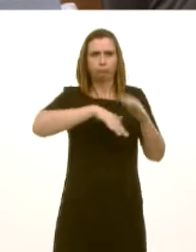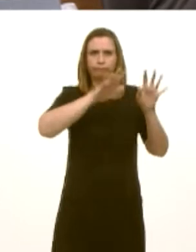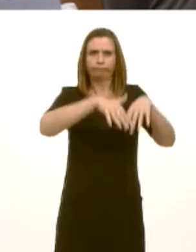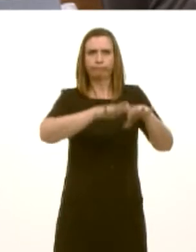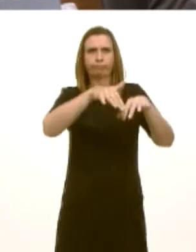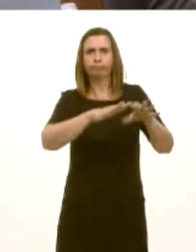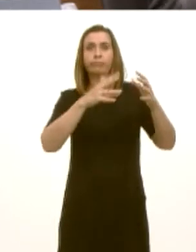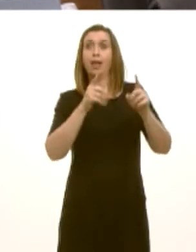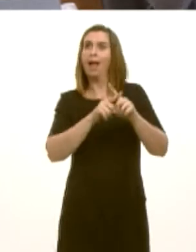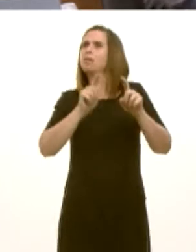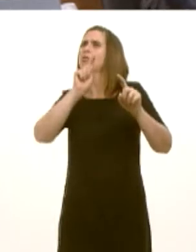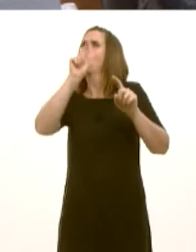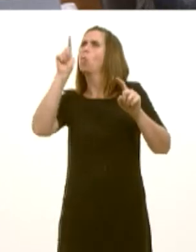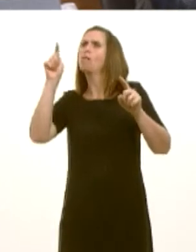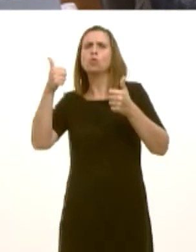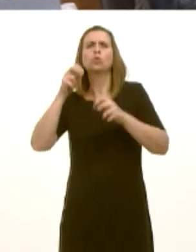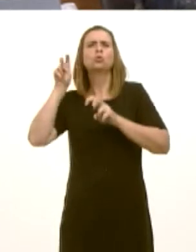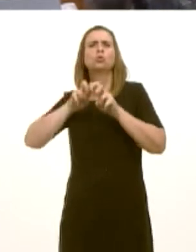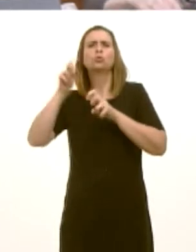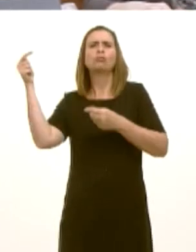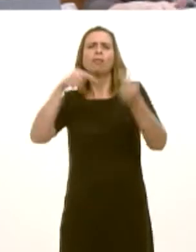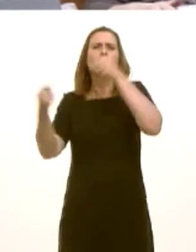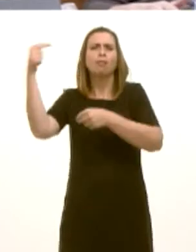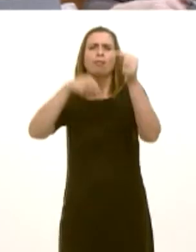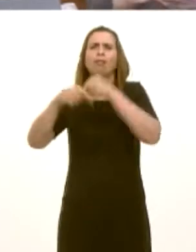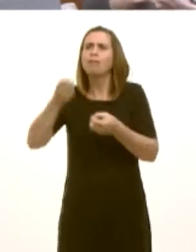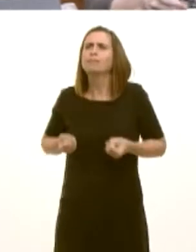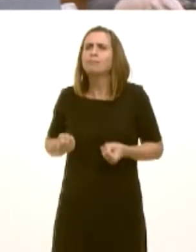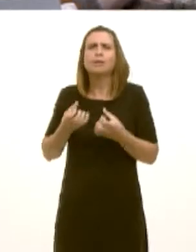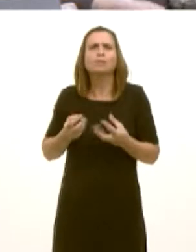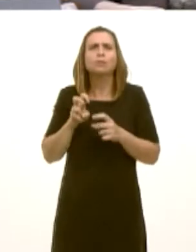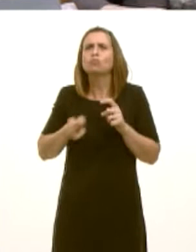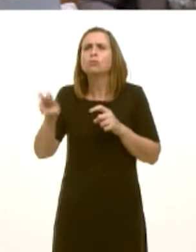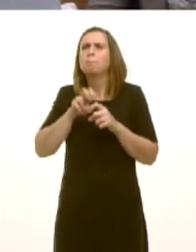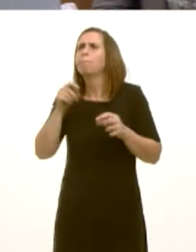It is exceptionally important that we realise that Flintshire has been successful in attracting